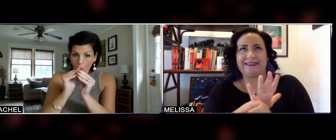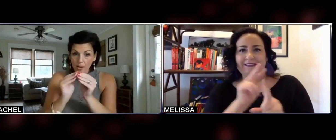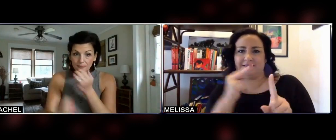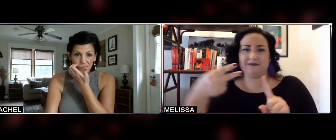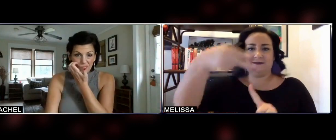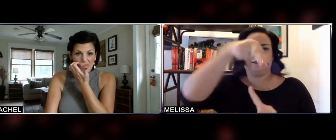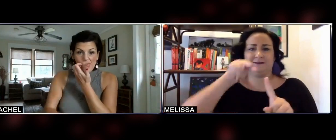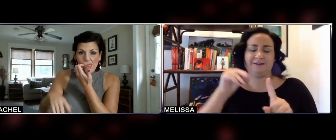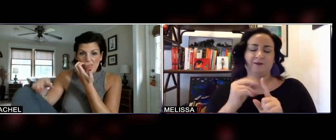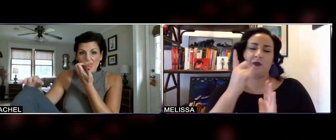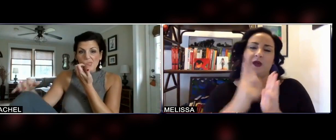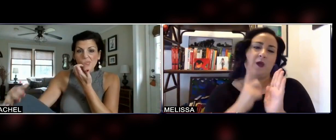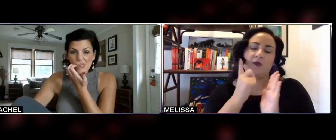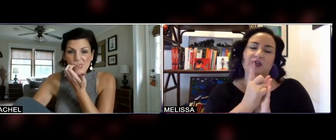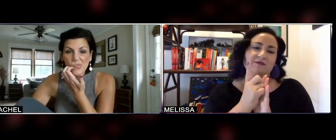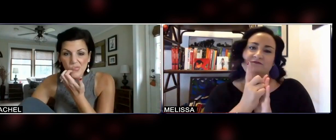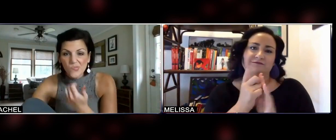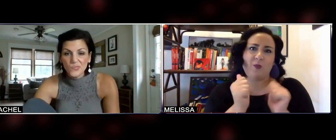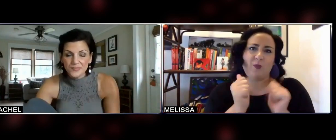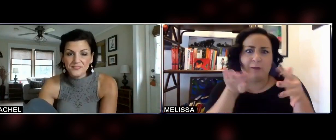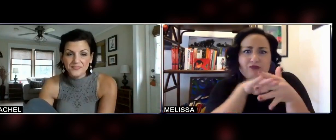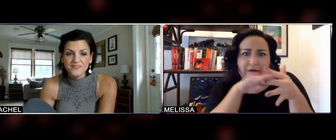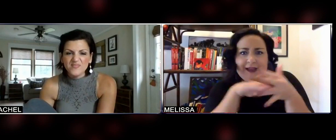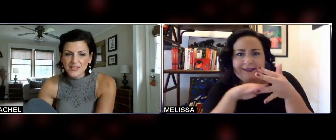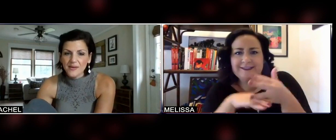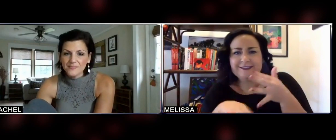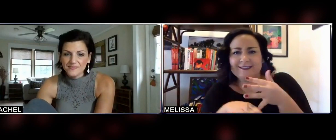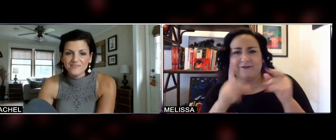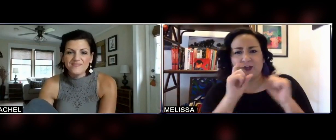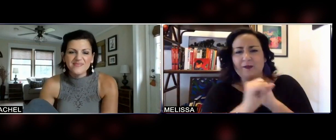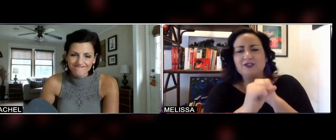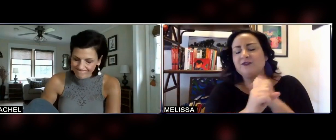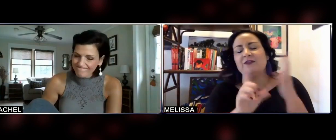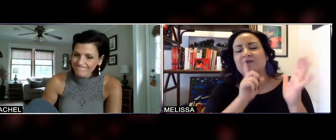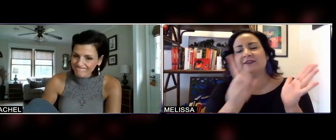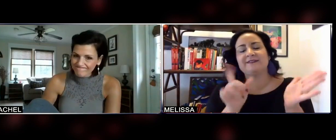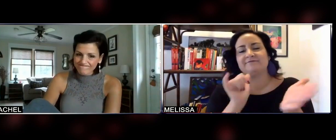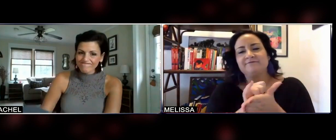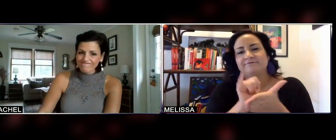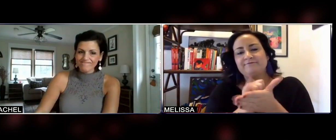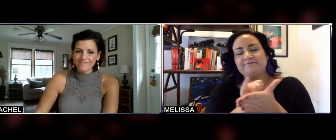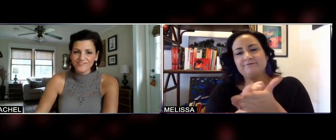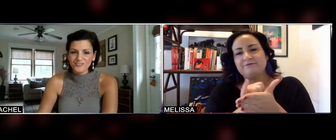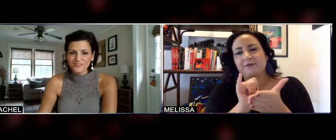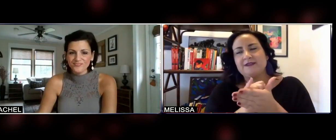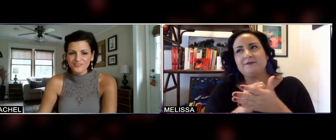Yes, IMPOSSIBLE to show the full picture in just one hour - especially with so many commercial breaks!